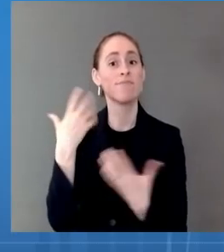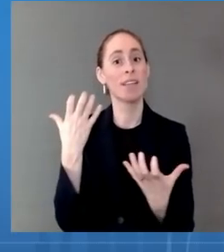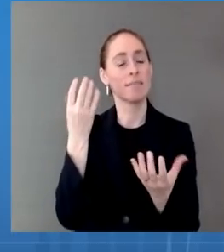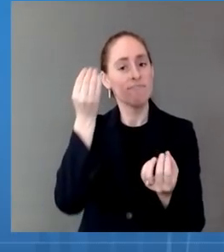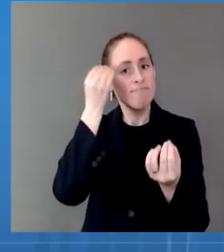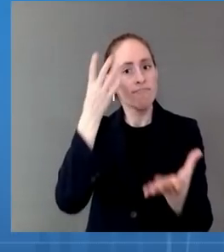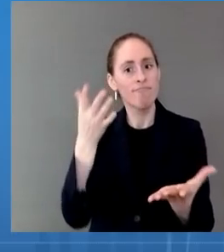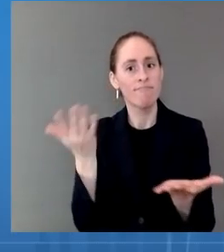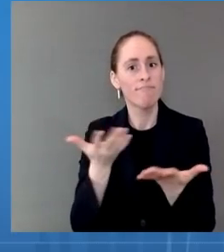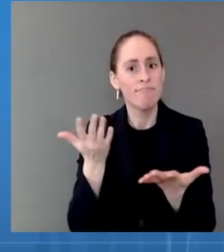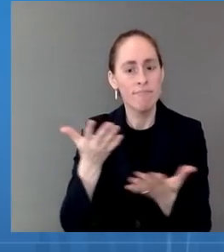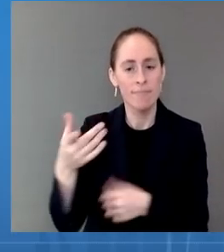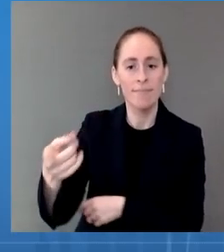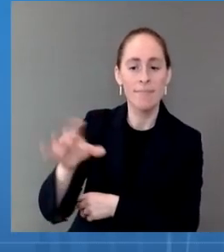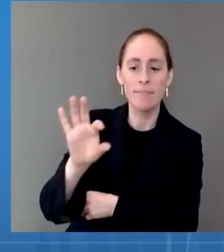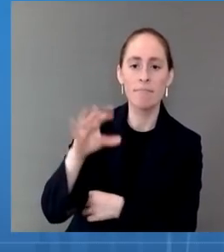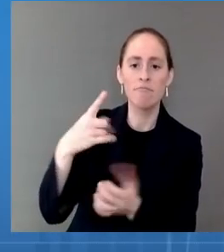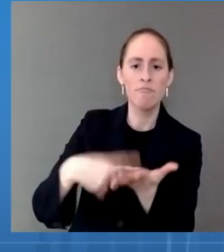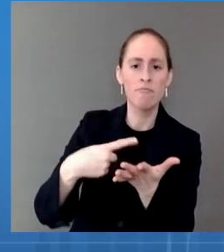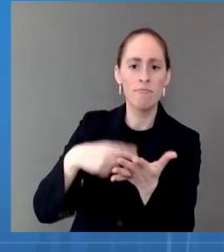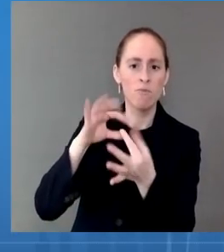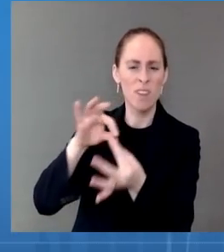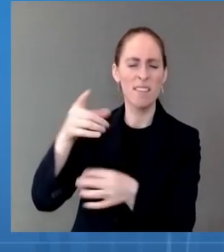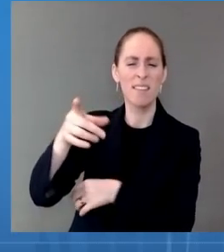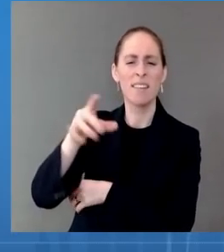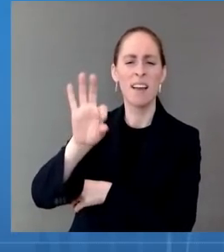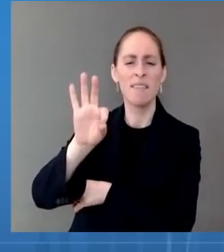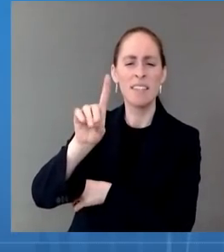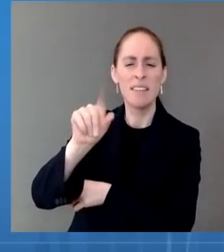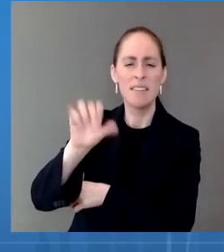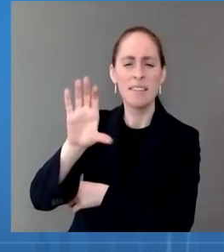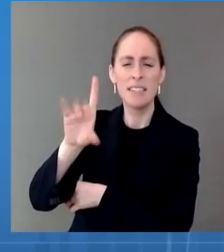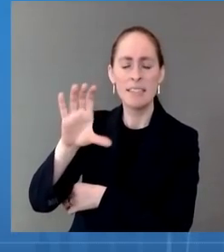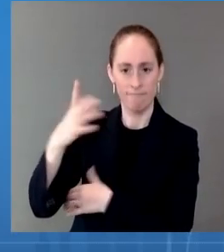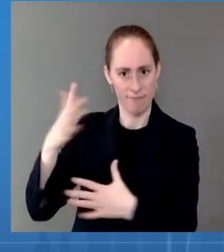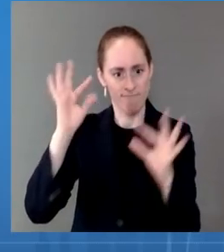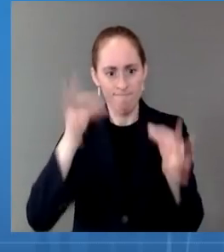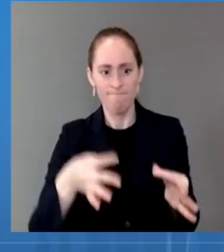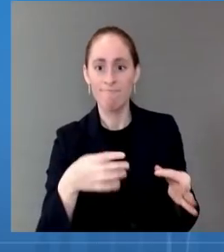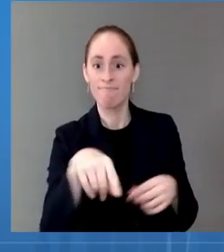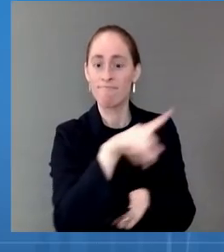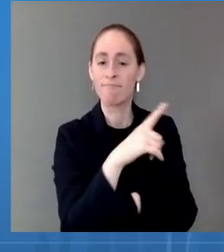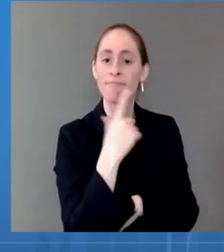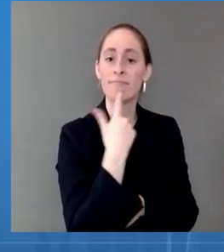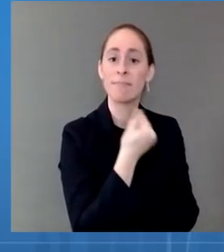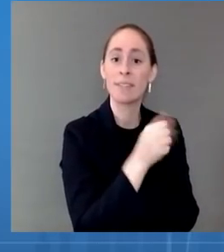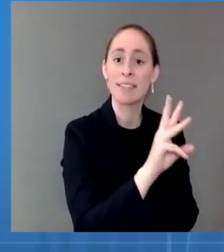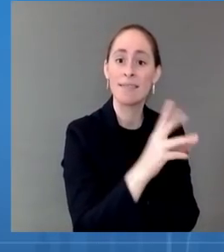Dr. Walensky. Dr. Walensky: Thank you, Jeff. Good afternoon, everyone. I'd like to start by walking through today's data.